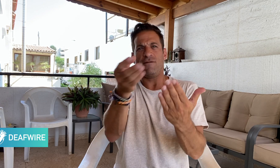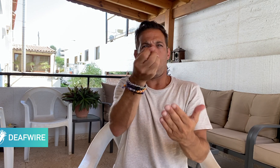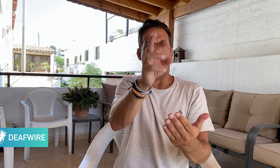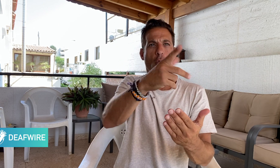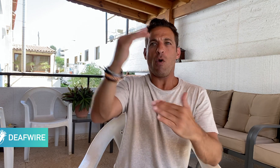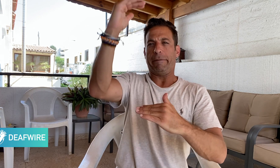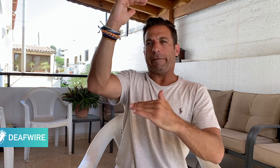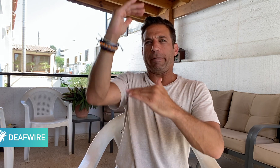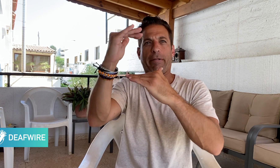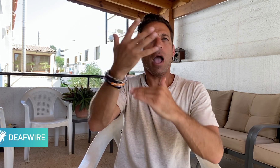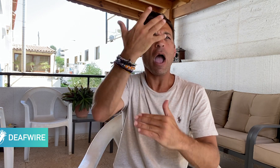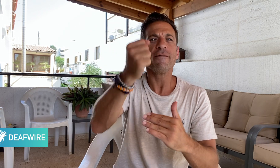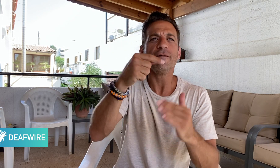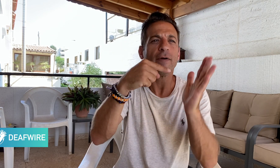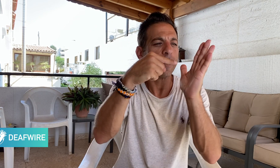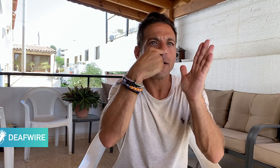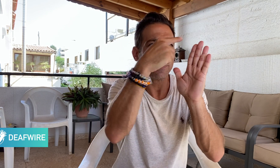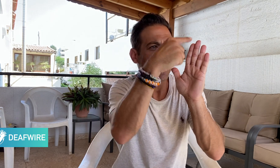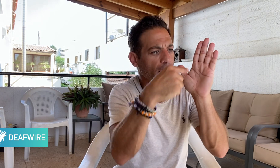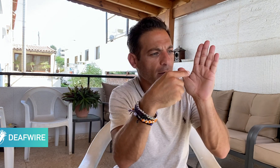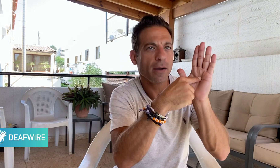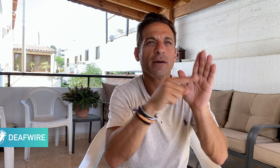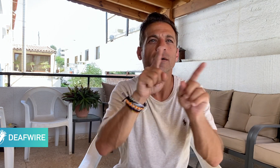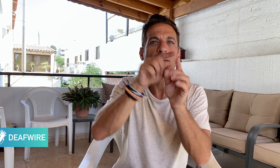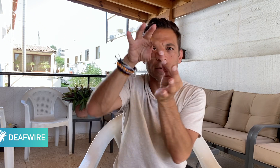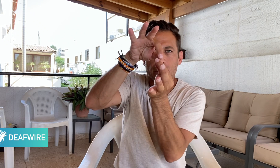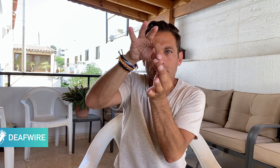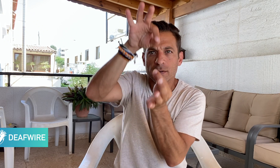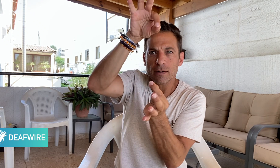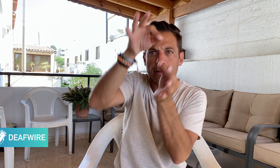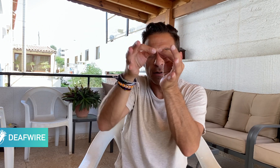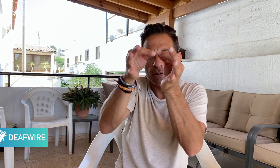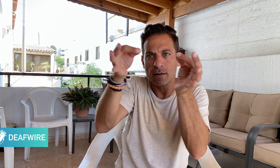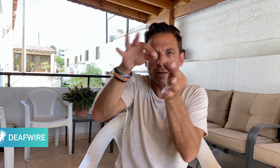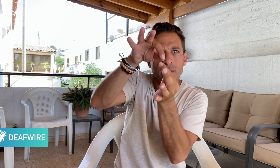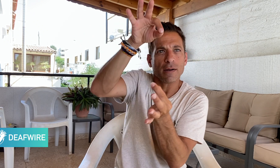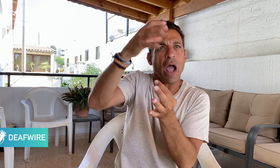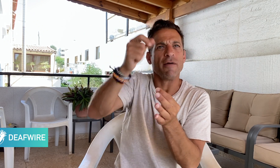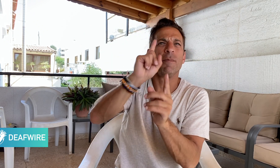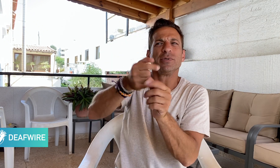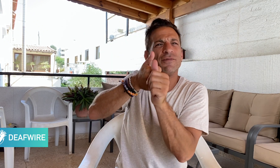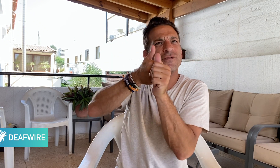(less than 1/6 inches of the screen).